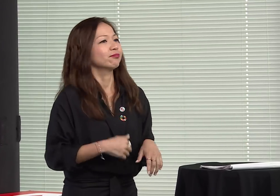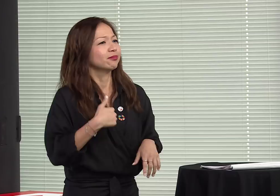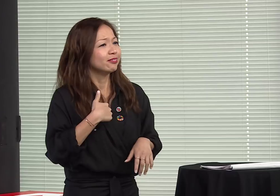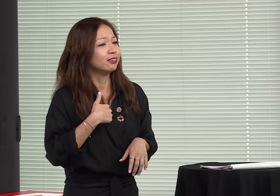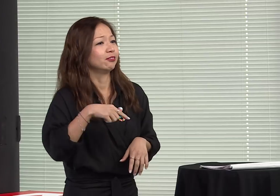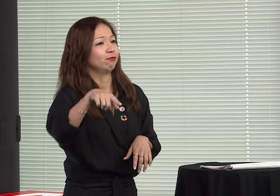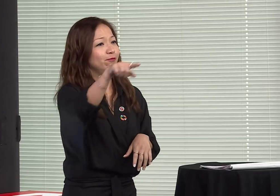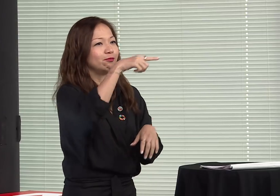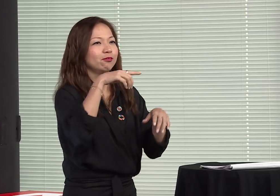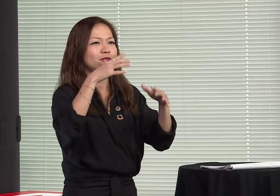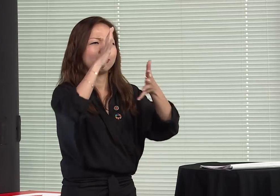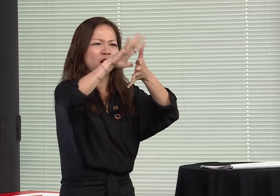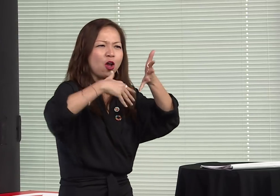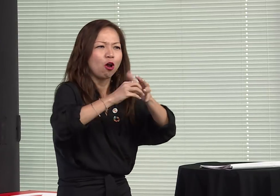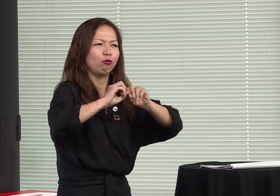Clarissa: Thank you so much, Mr.